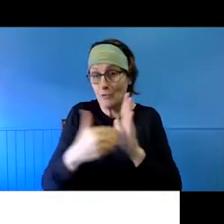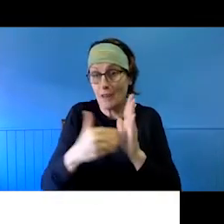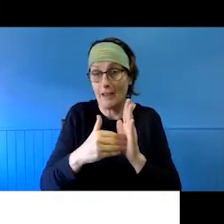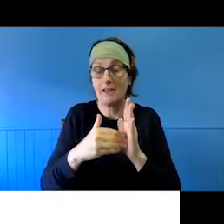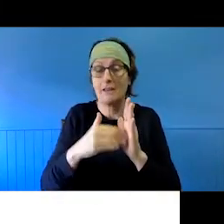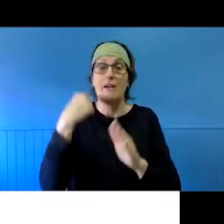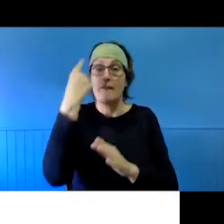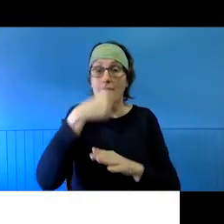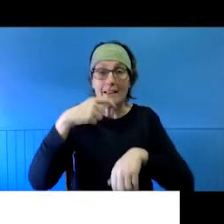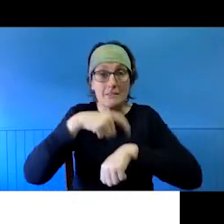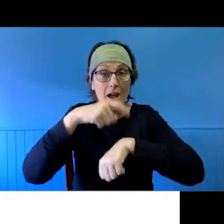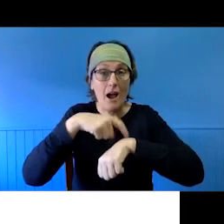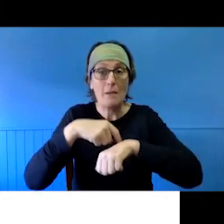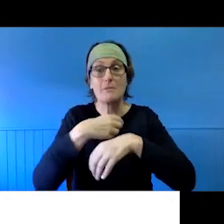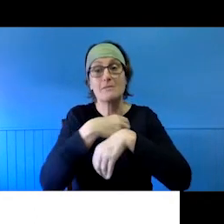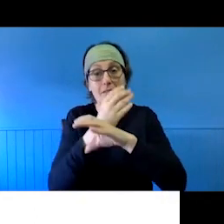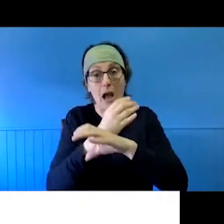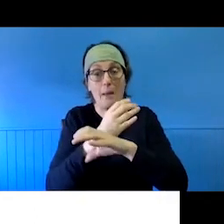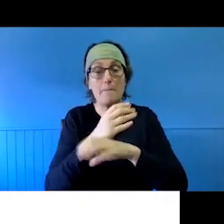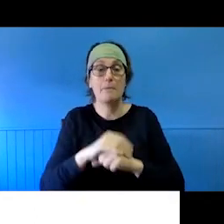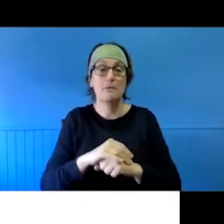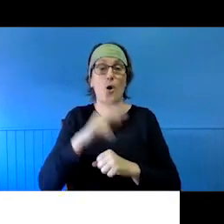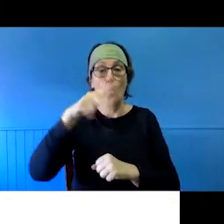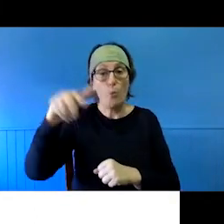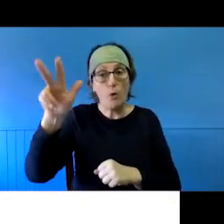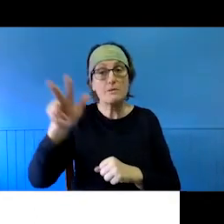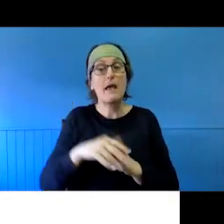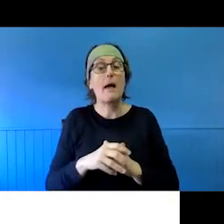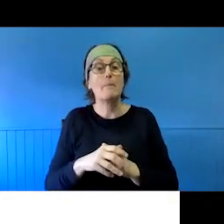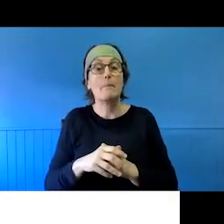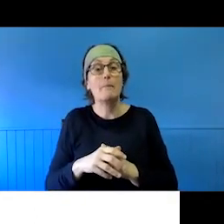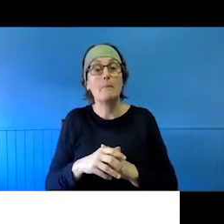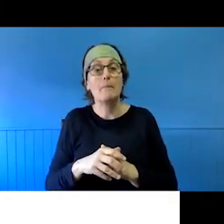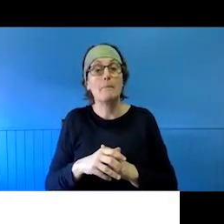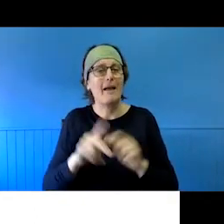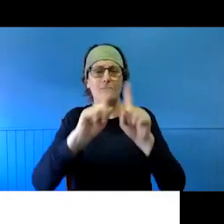can fuse face-time, Skype, WhatsApp, a variety of apps that you can use.